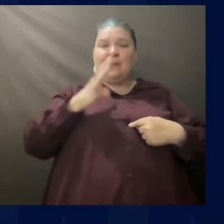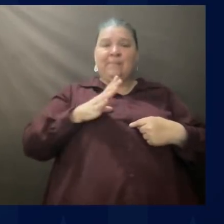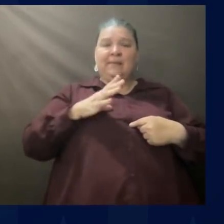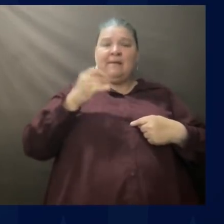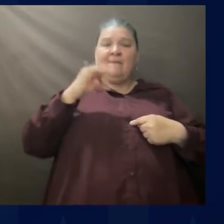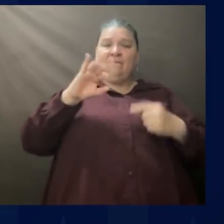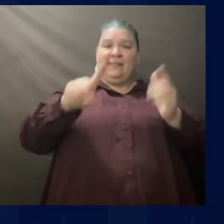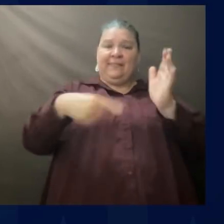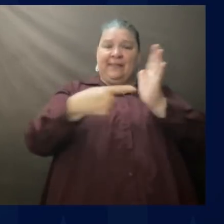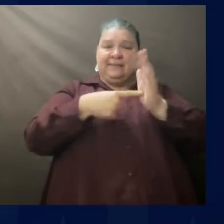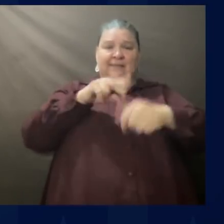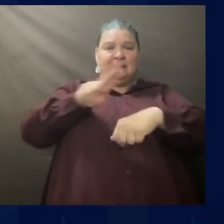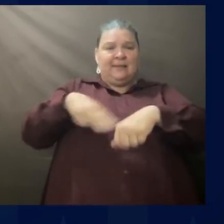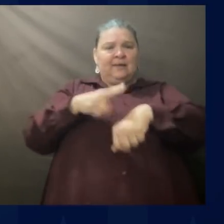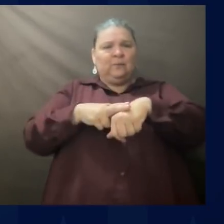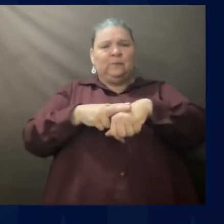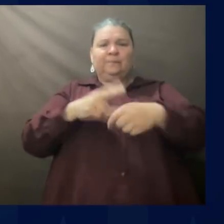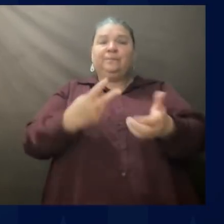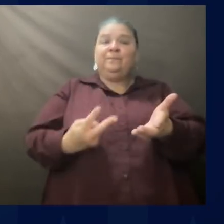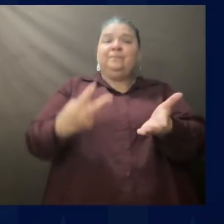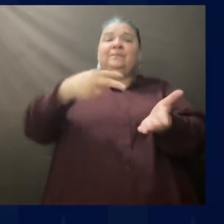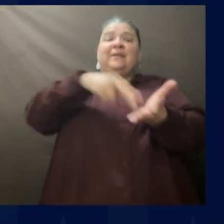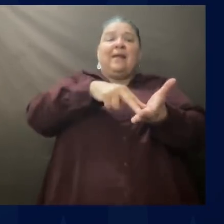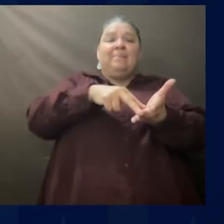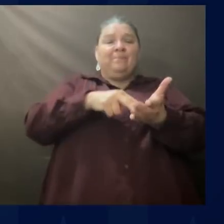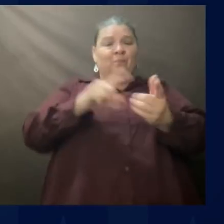in order to do our very best at providing liberty,